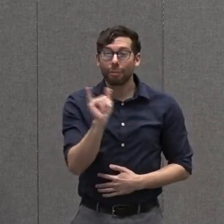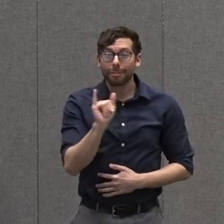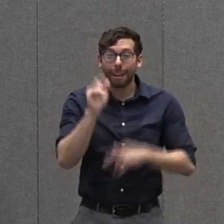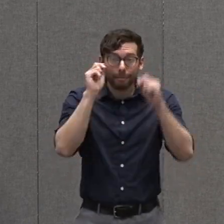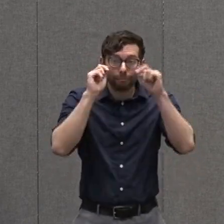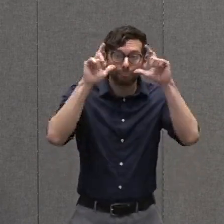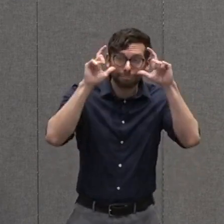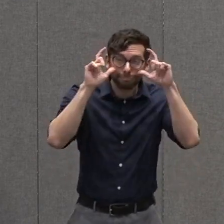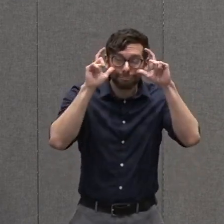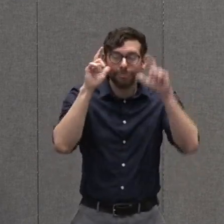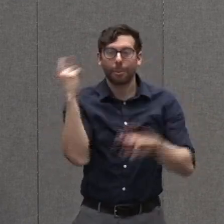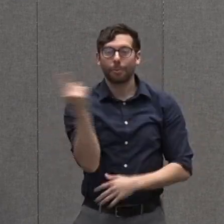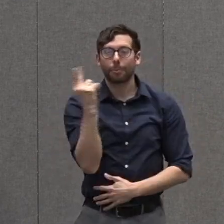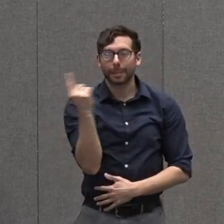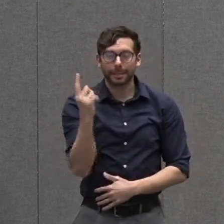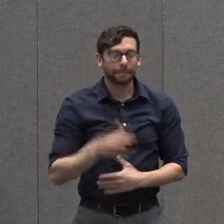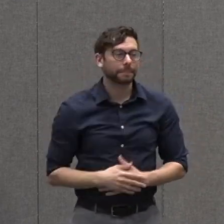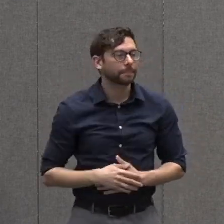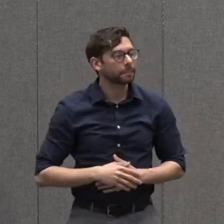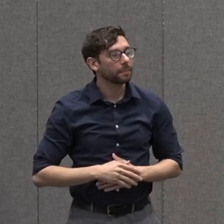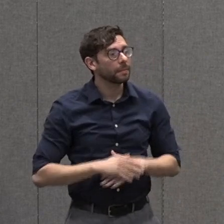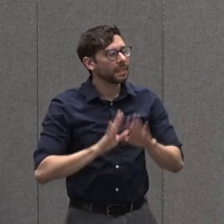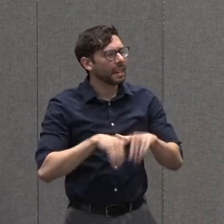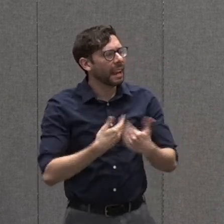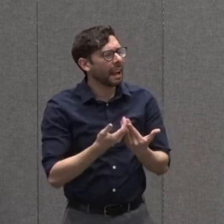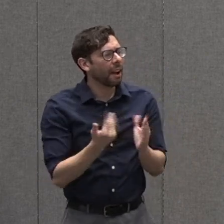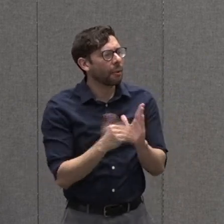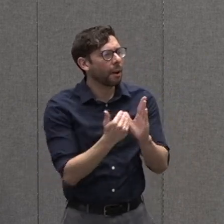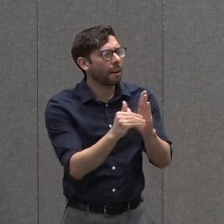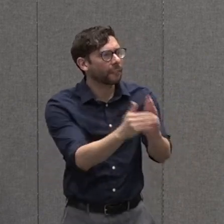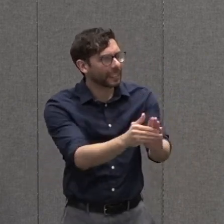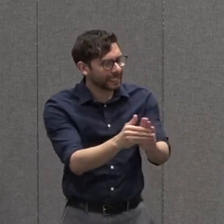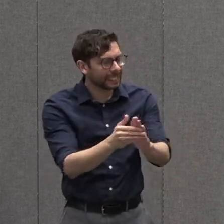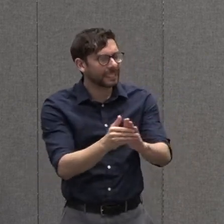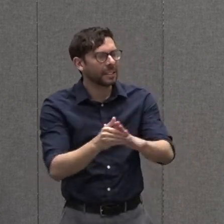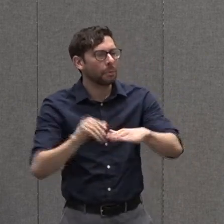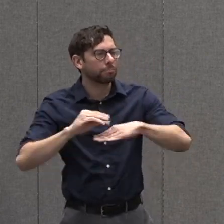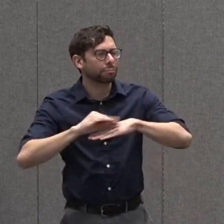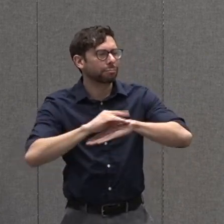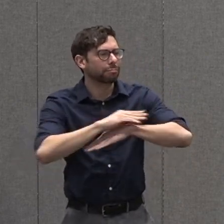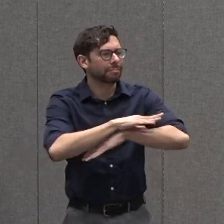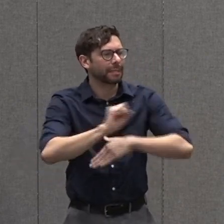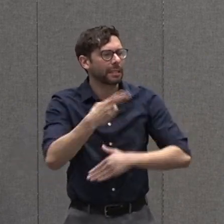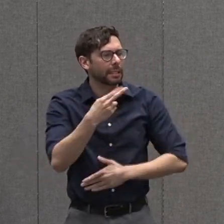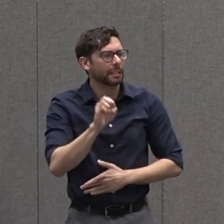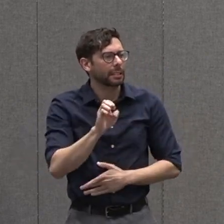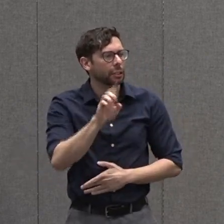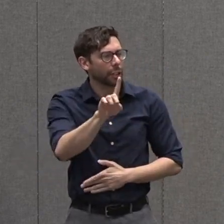shed it's skin. Okay, a younger snake would shed more frequently, as it grows.